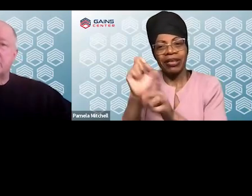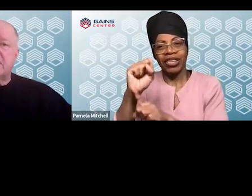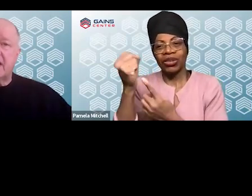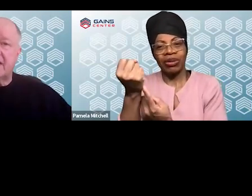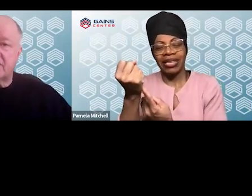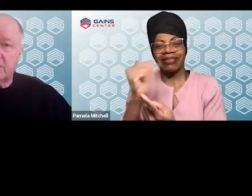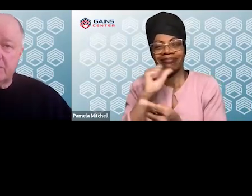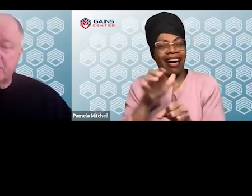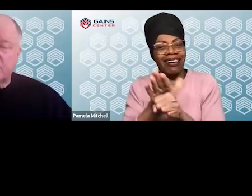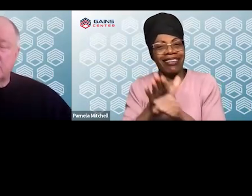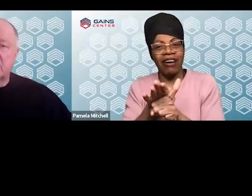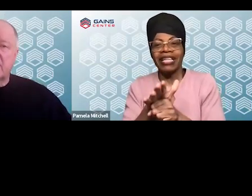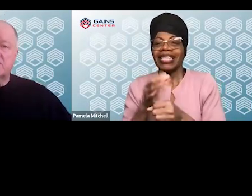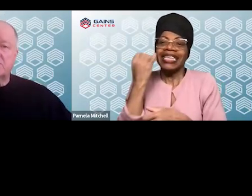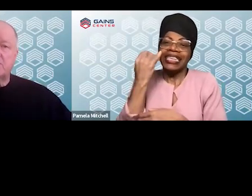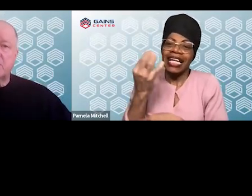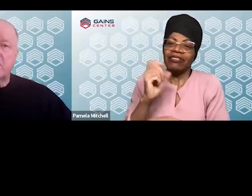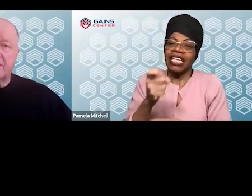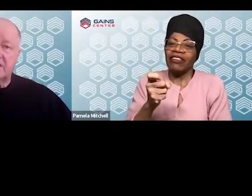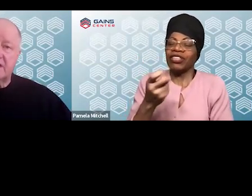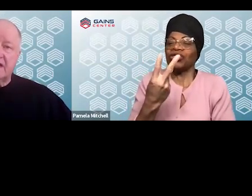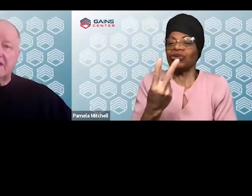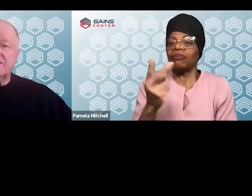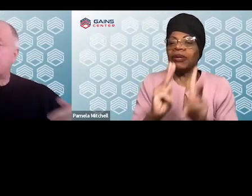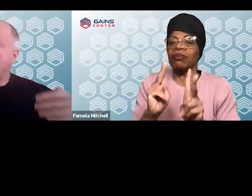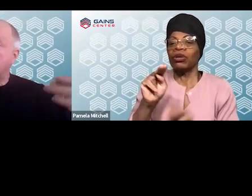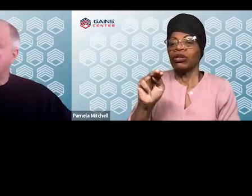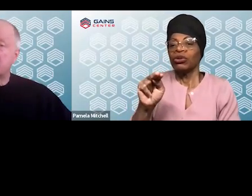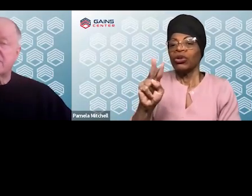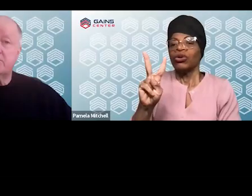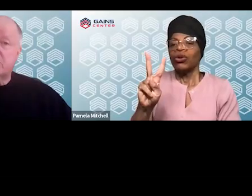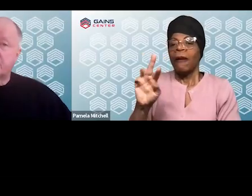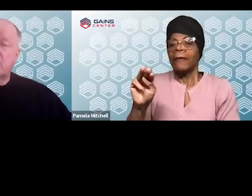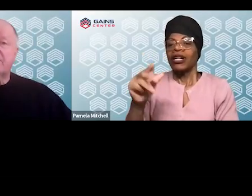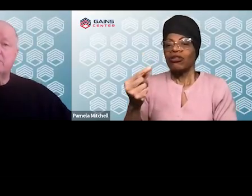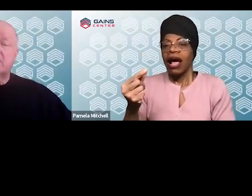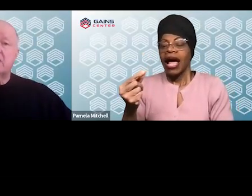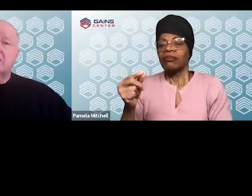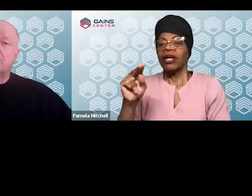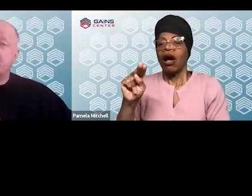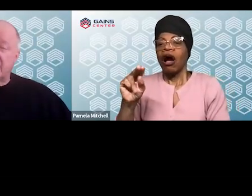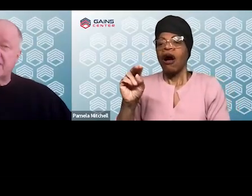It would be like giving people two milligrams of buprenorphine and saying, "Well, we're using buprenorphine,"